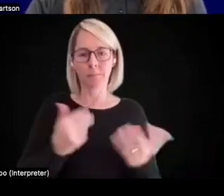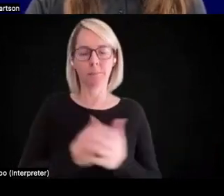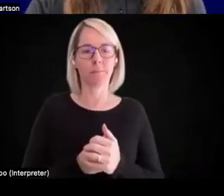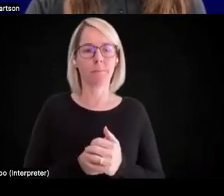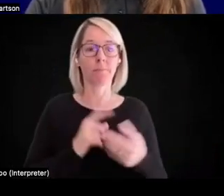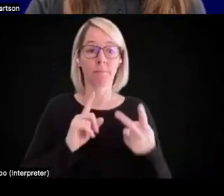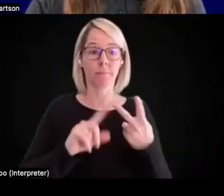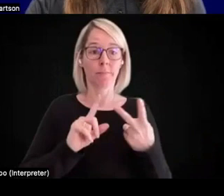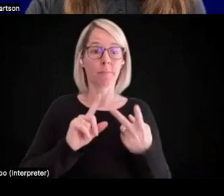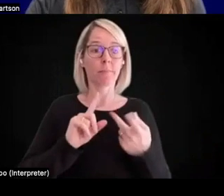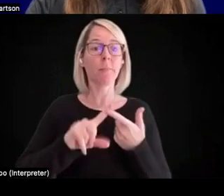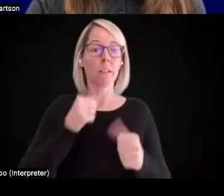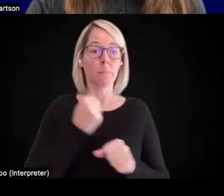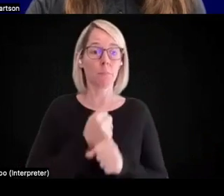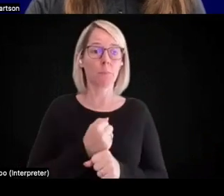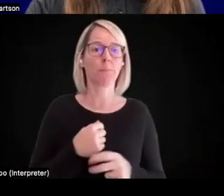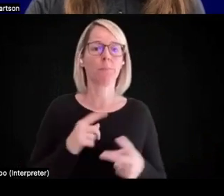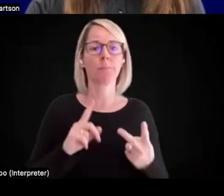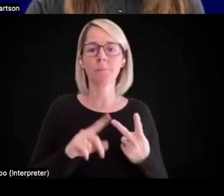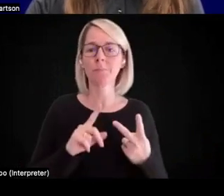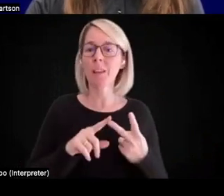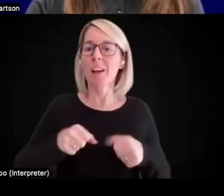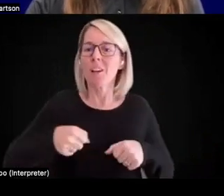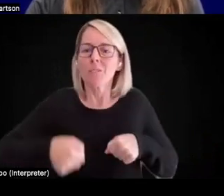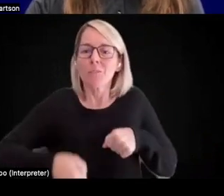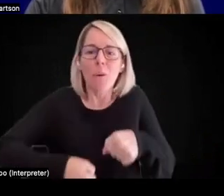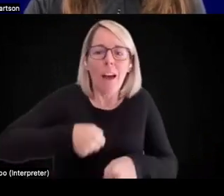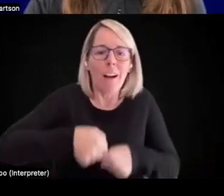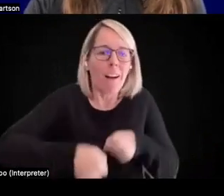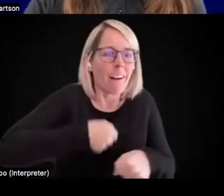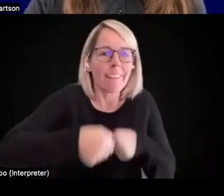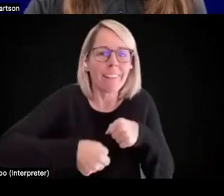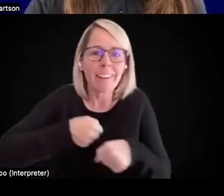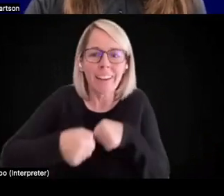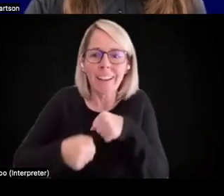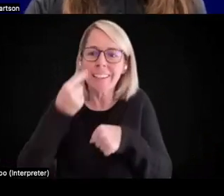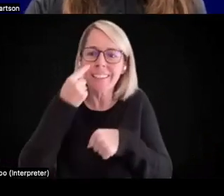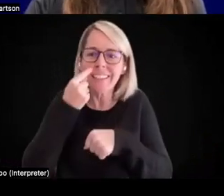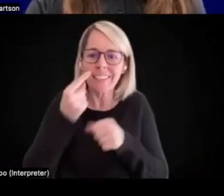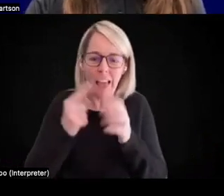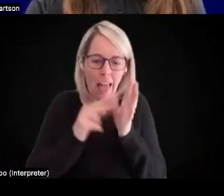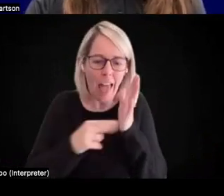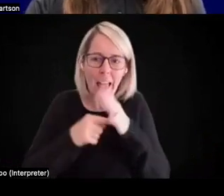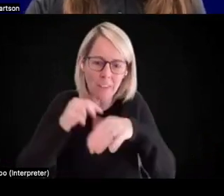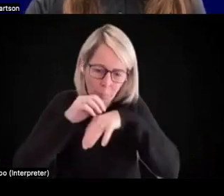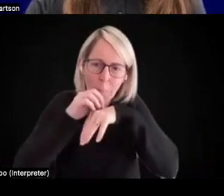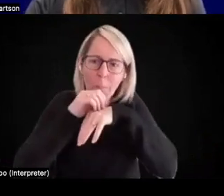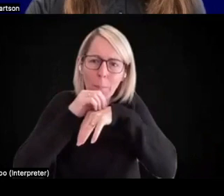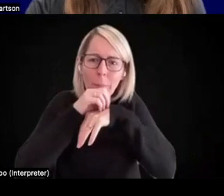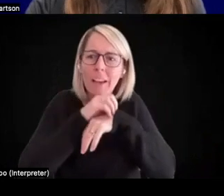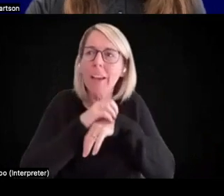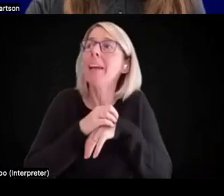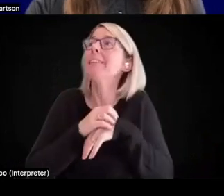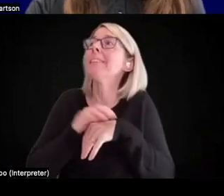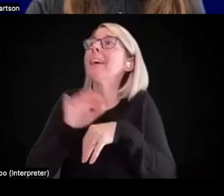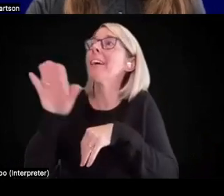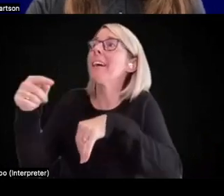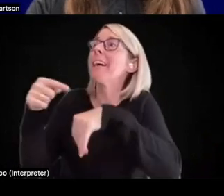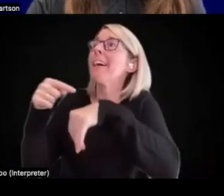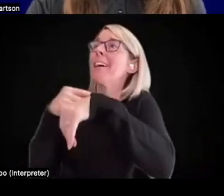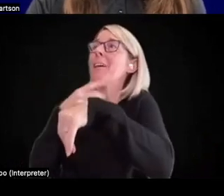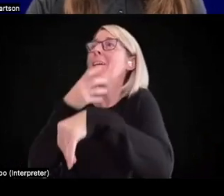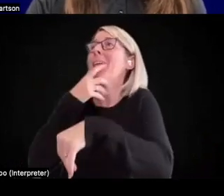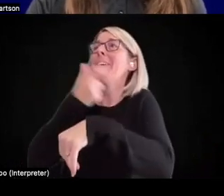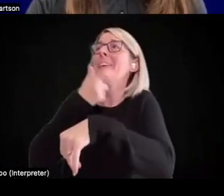laughing at an ant crawling on his hand. He points it out to the carer and keeps laughing. The carer